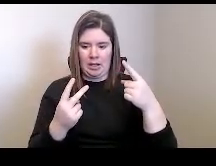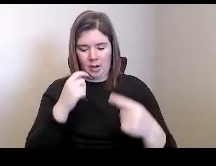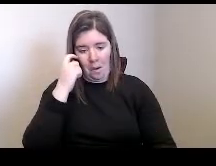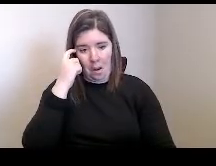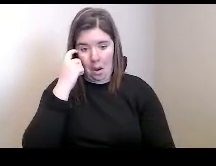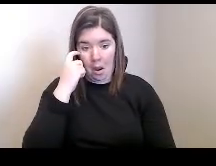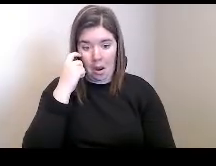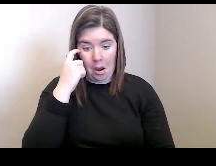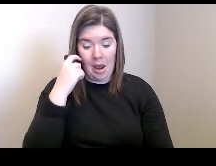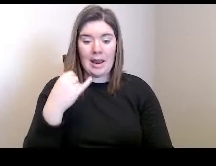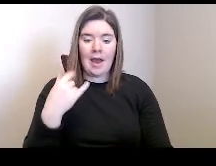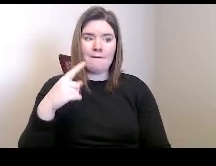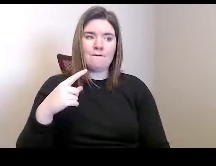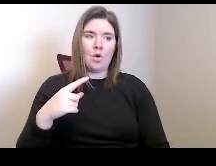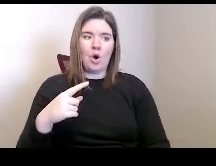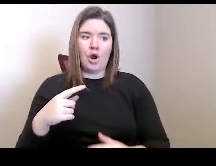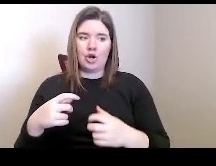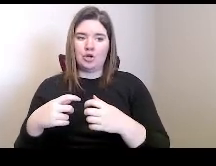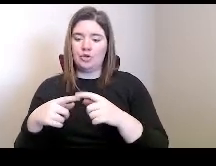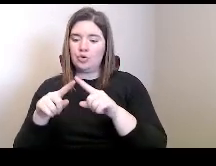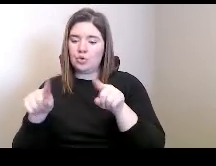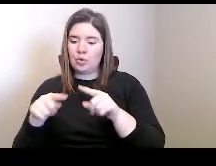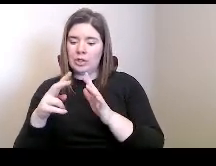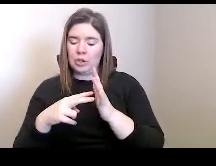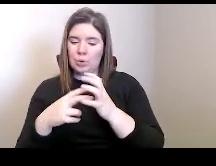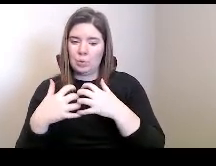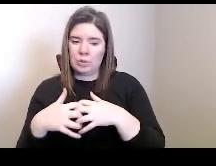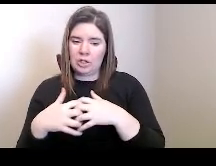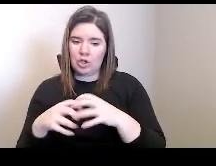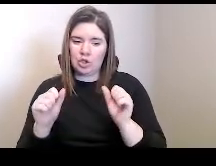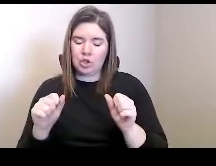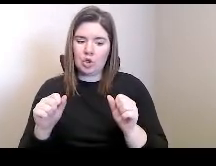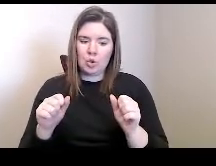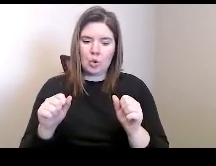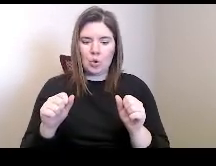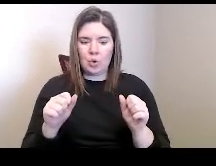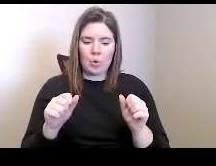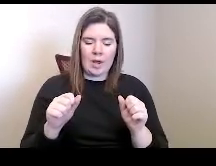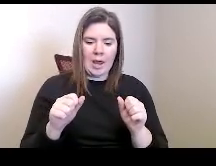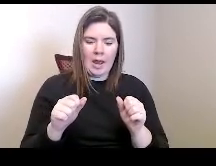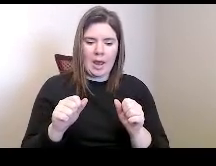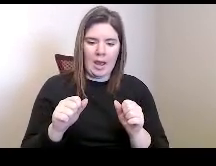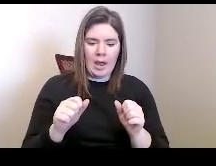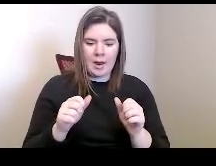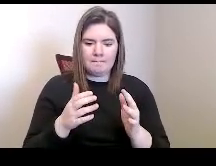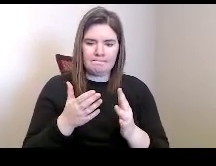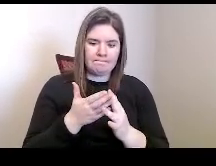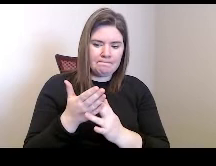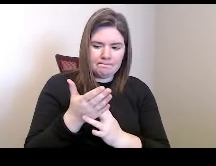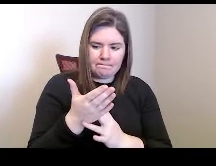we can navigate by heading. So, there's actually hotkeys in-- I think